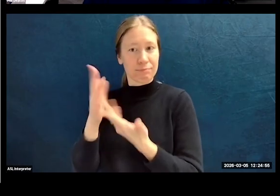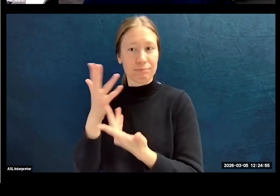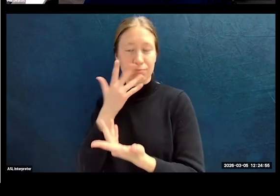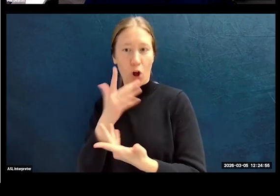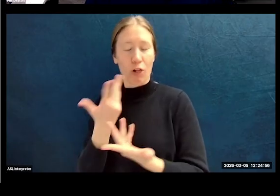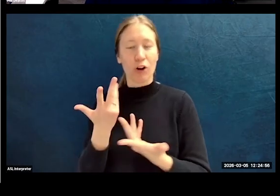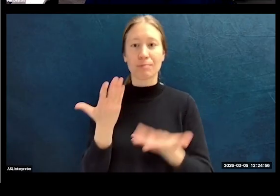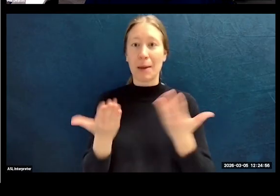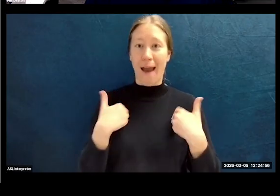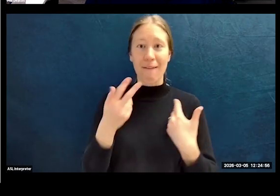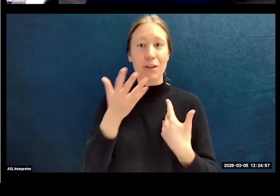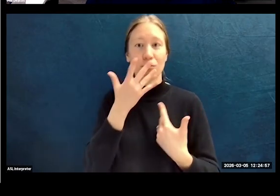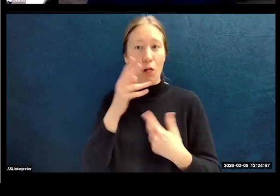can follow along with our our graph.